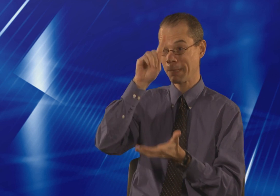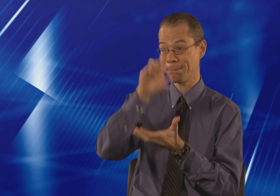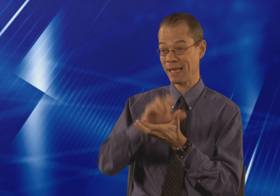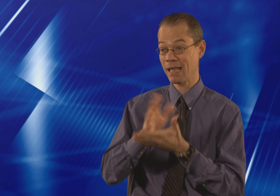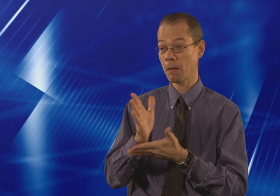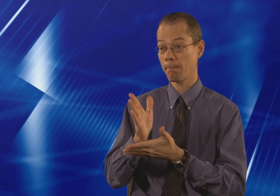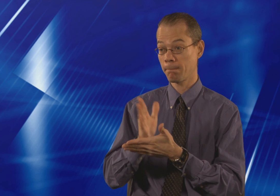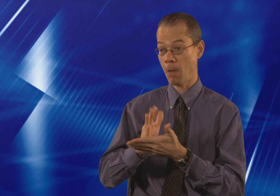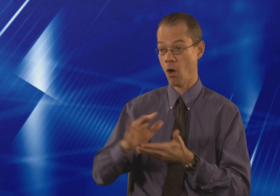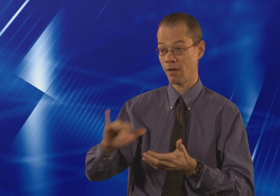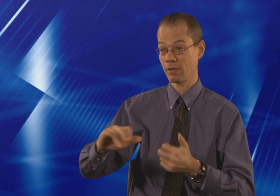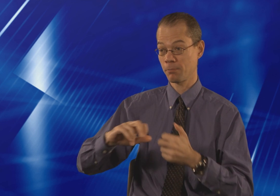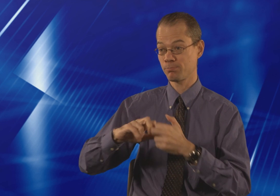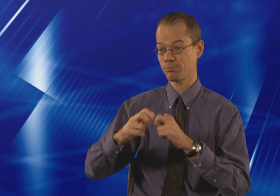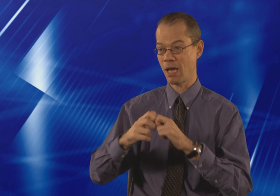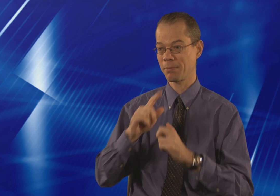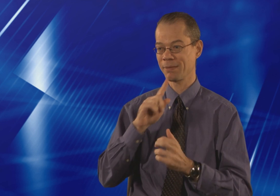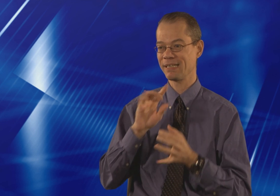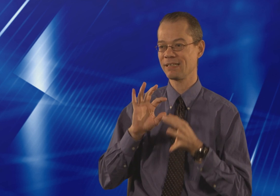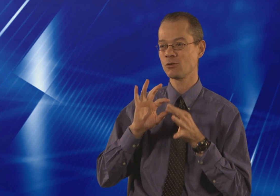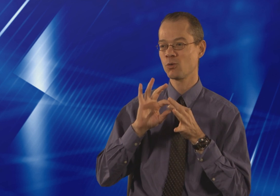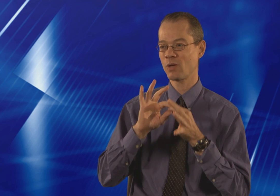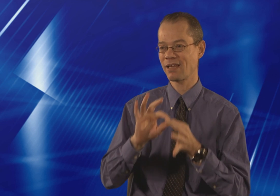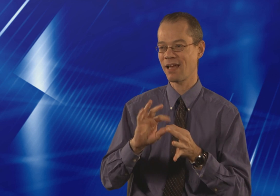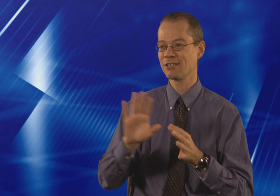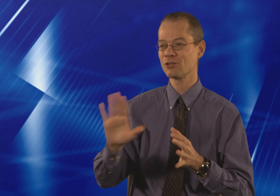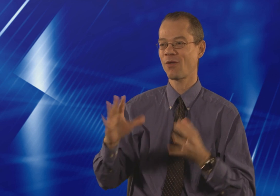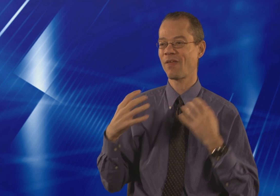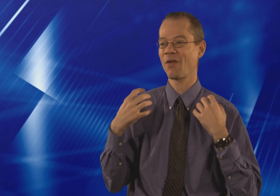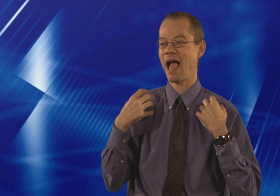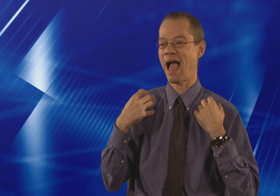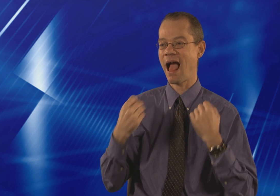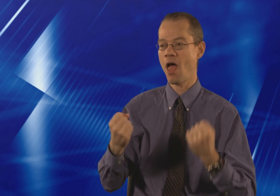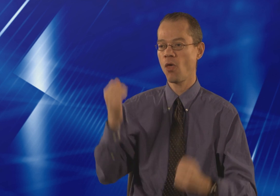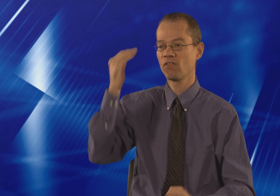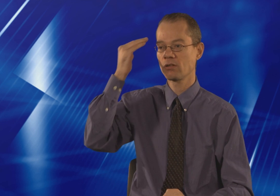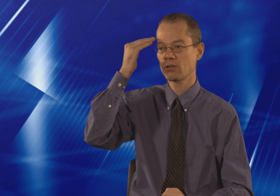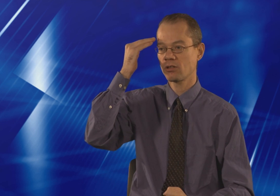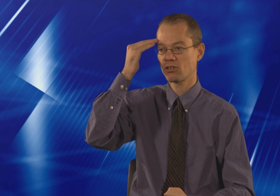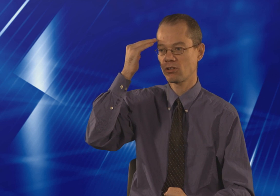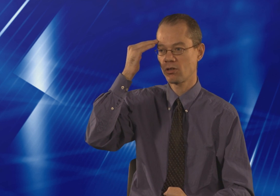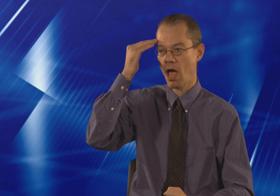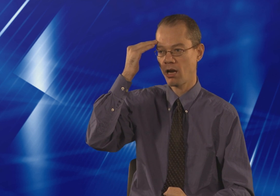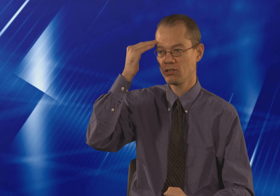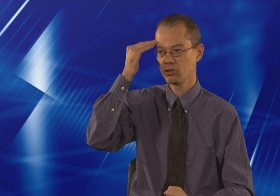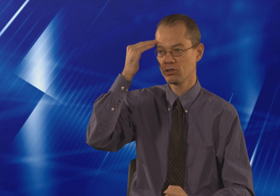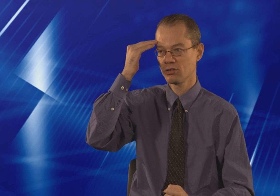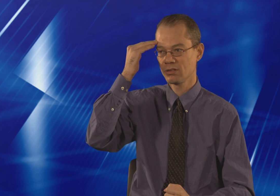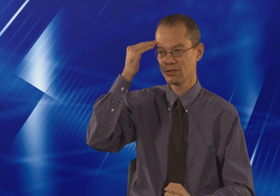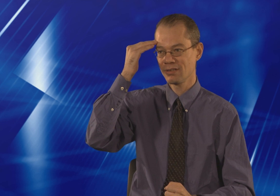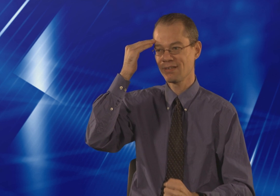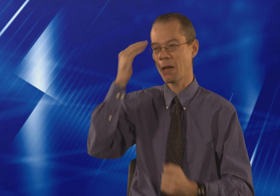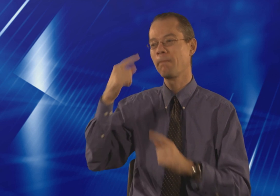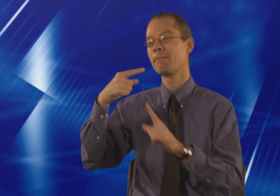And I think that we believe that part of the problem is related to their health knowledge,